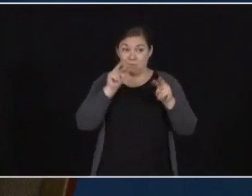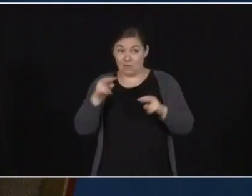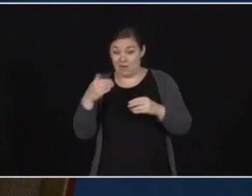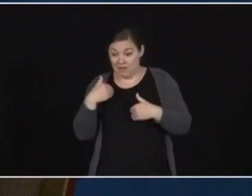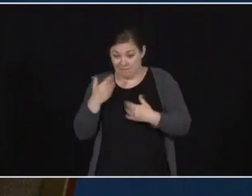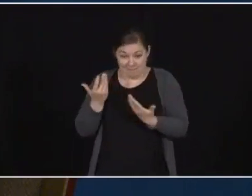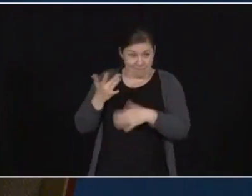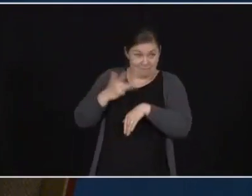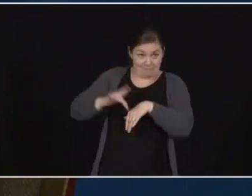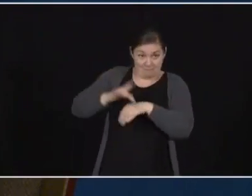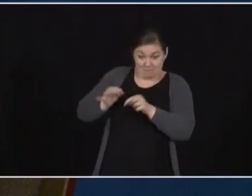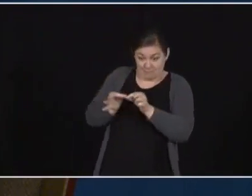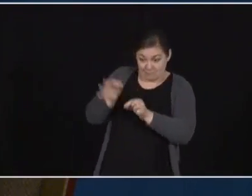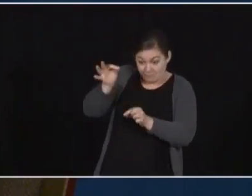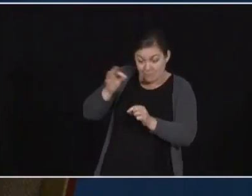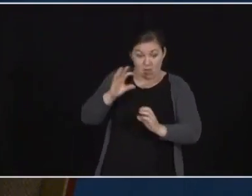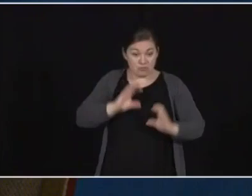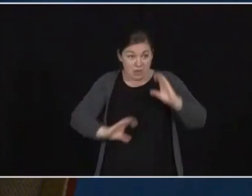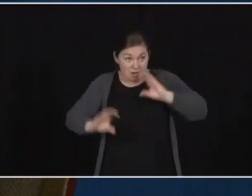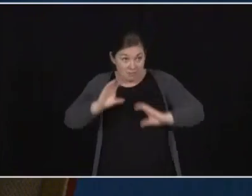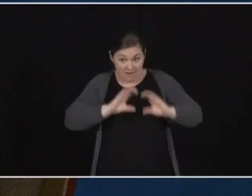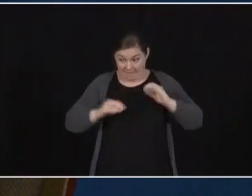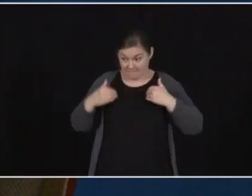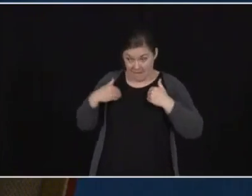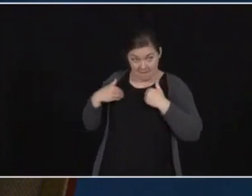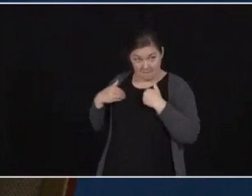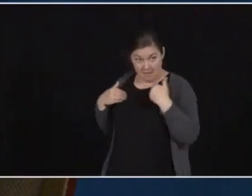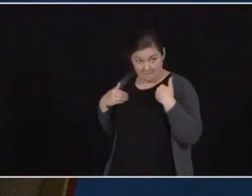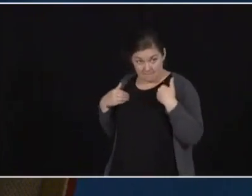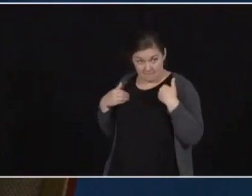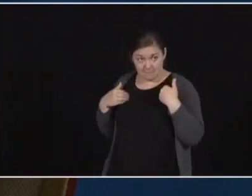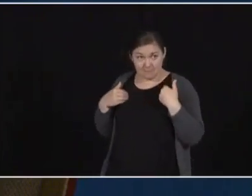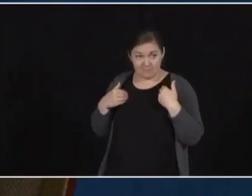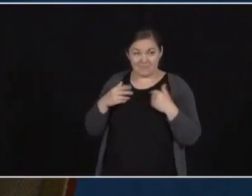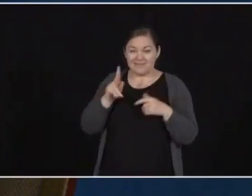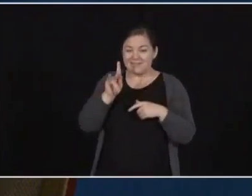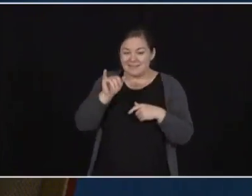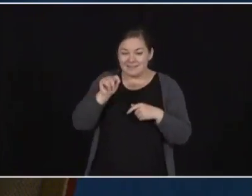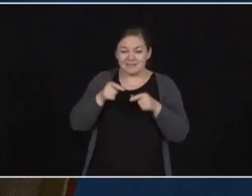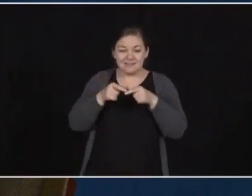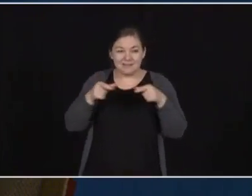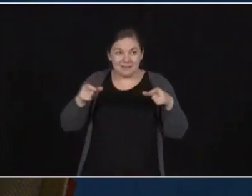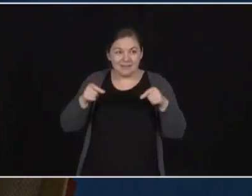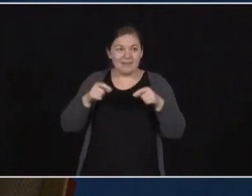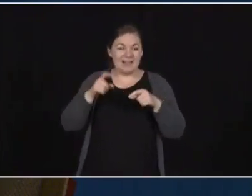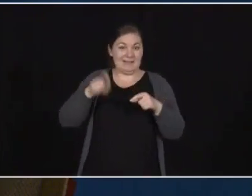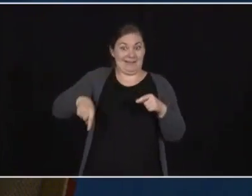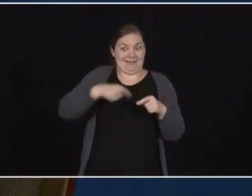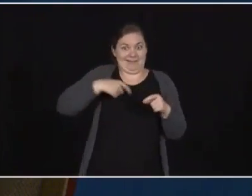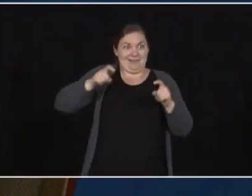Can we grow it. Supply would be another keyword they are the swabs you heard us talk about before but there